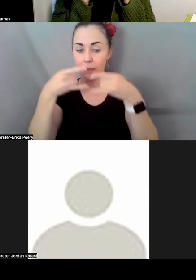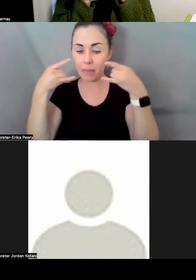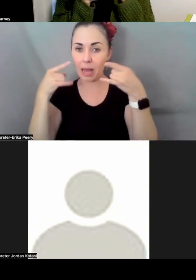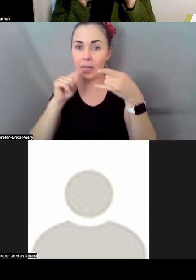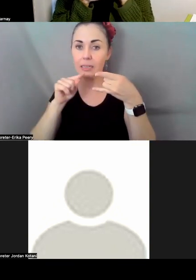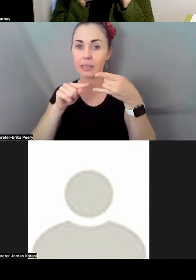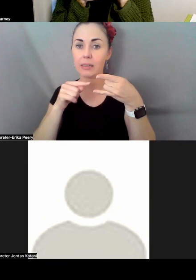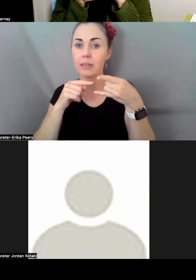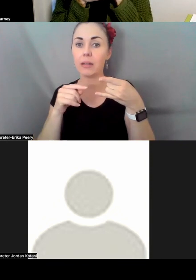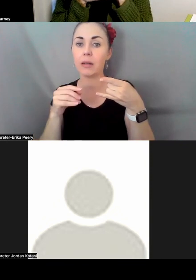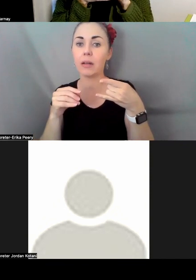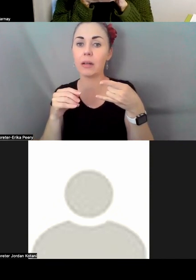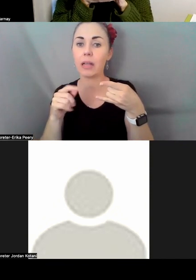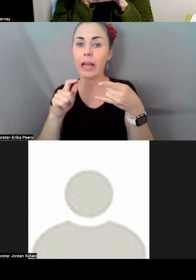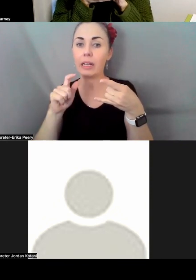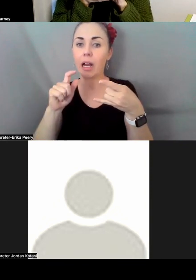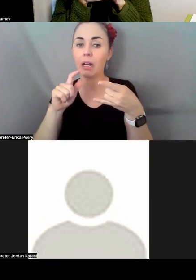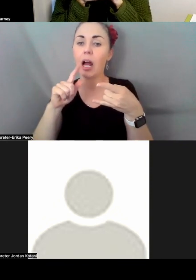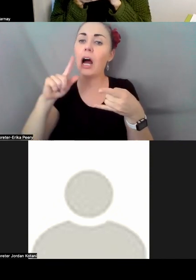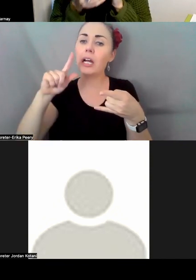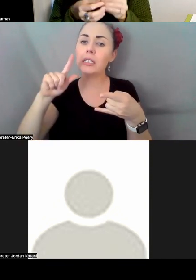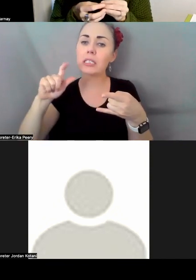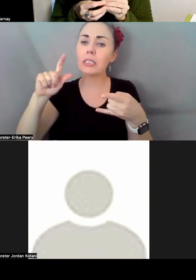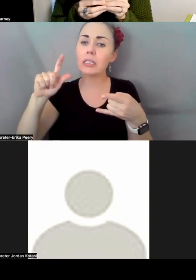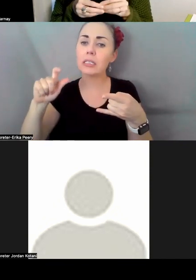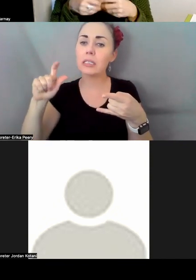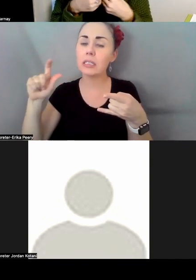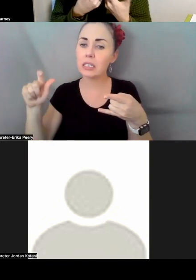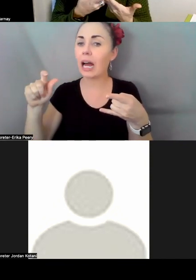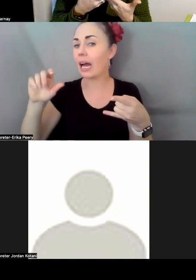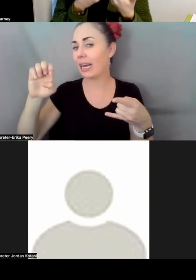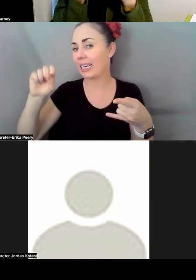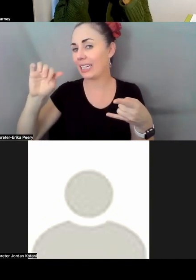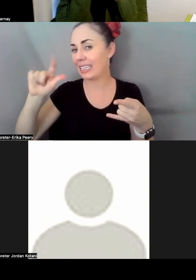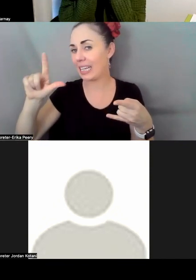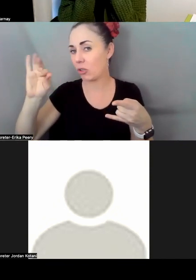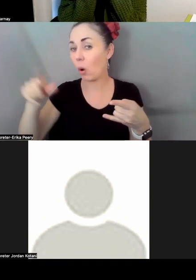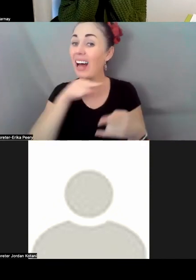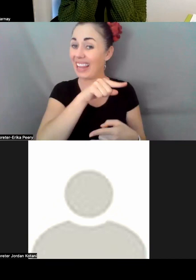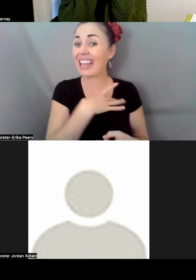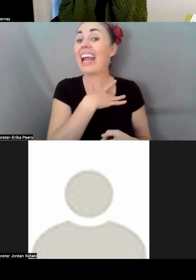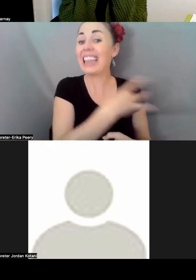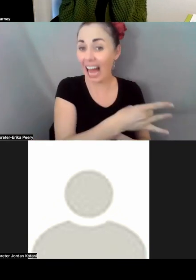very lightly spraying it with essential oil inside that they like, scent they like to block out the